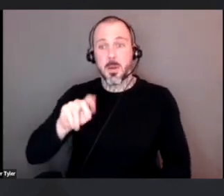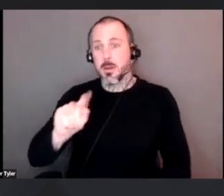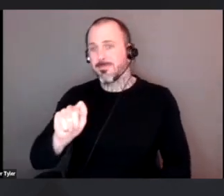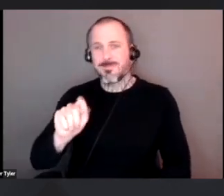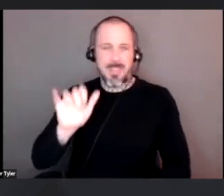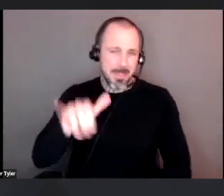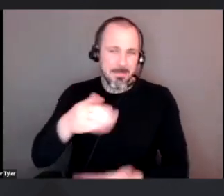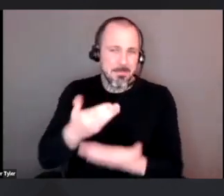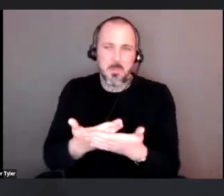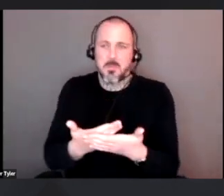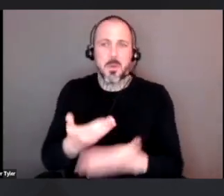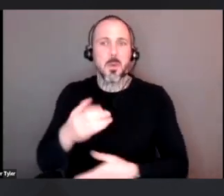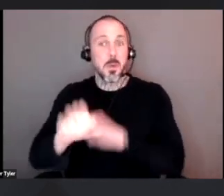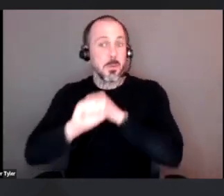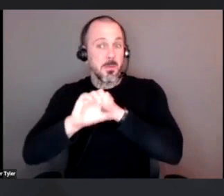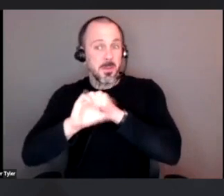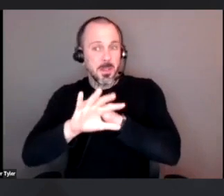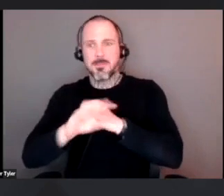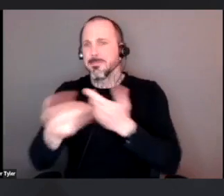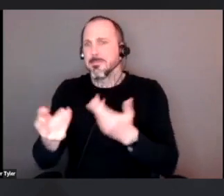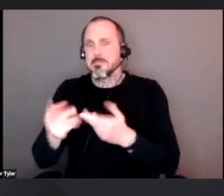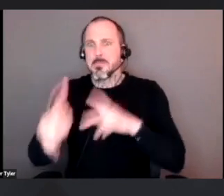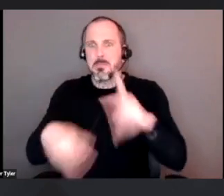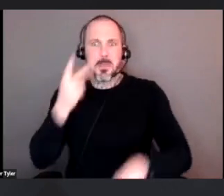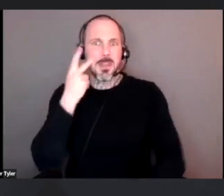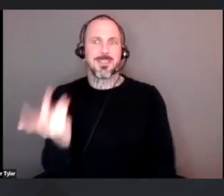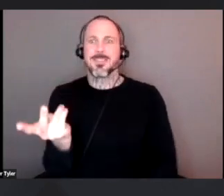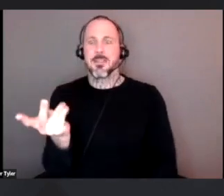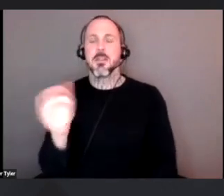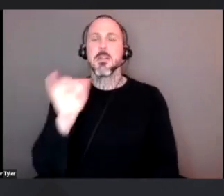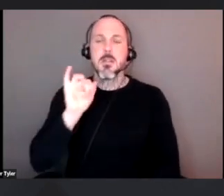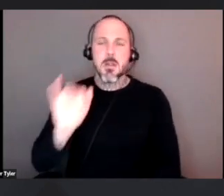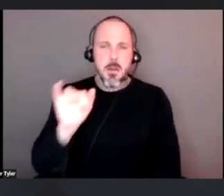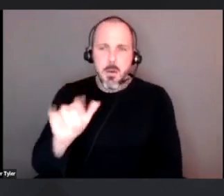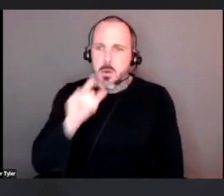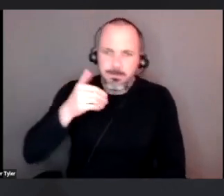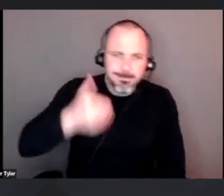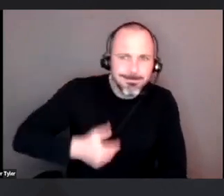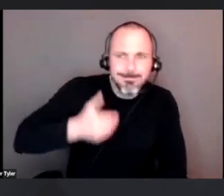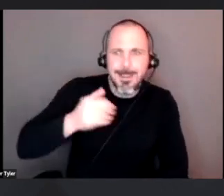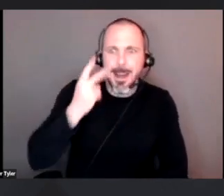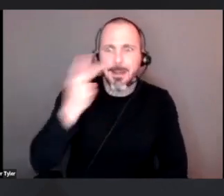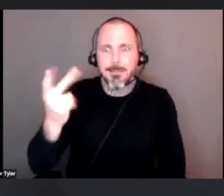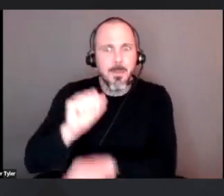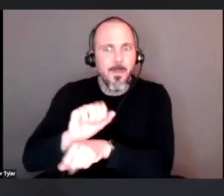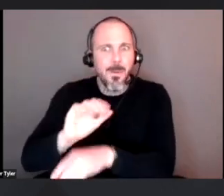and where they see diversity and inclusion. Absolutely. Thank you.